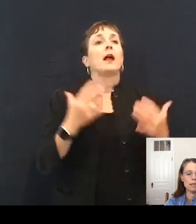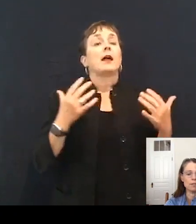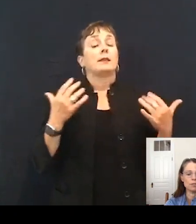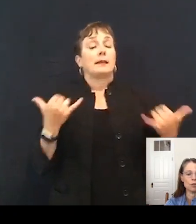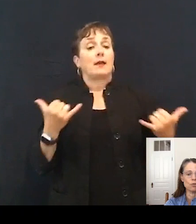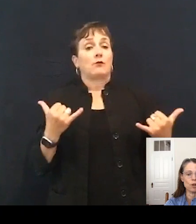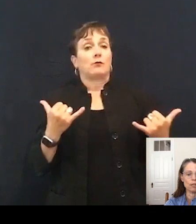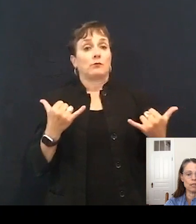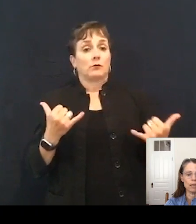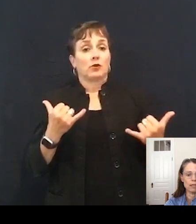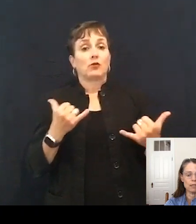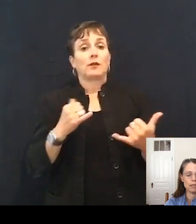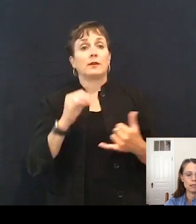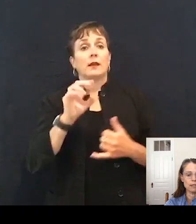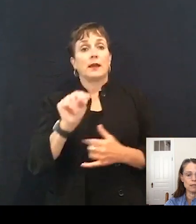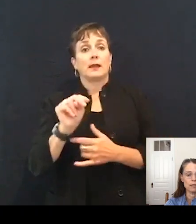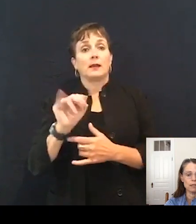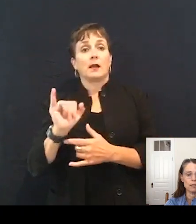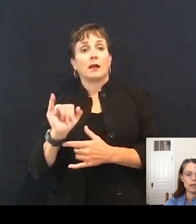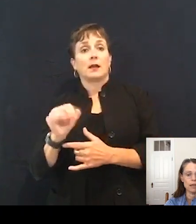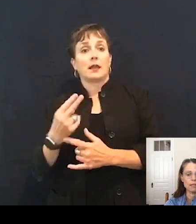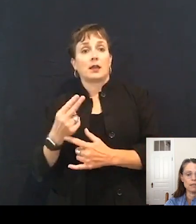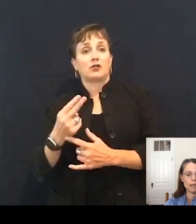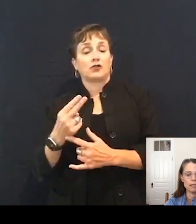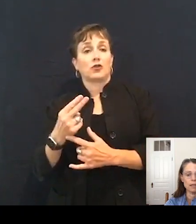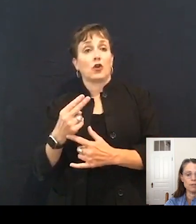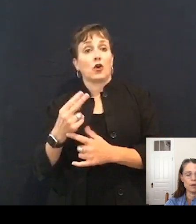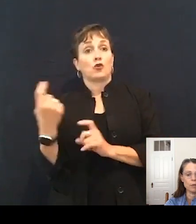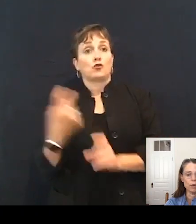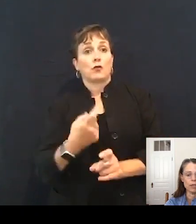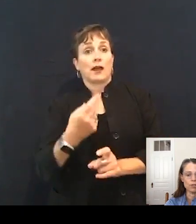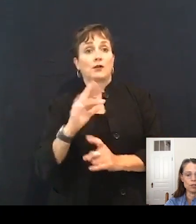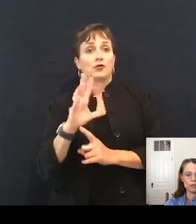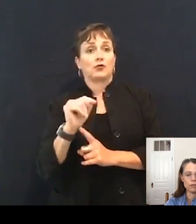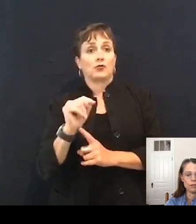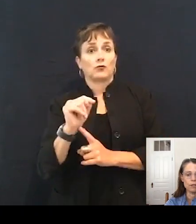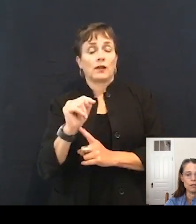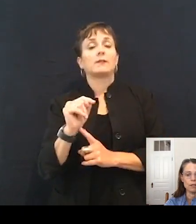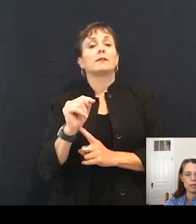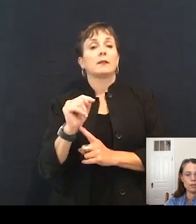and identify patients, and determine which tests in the clinic